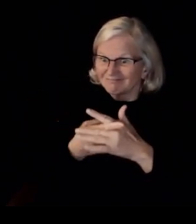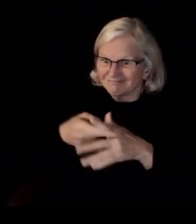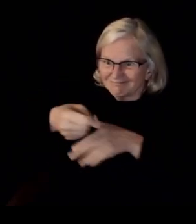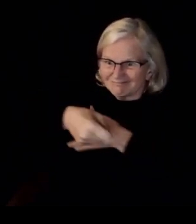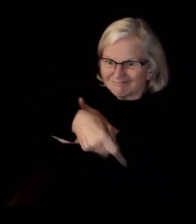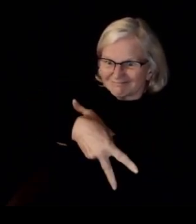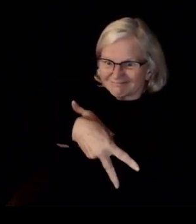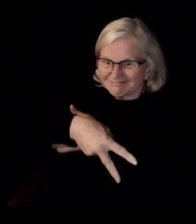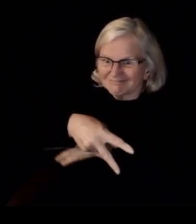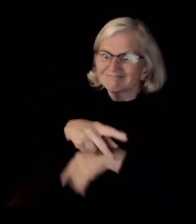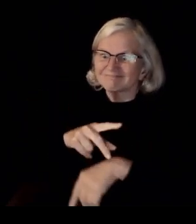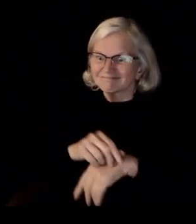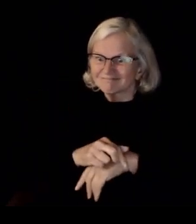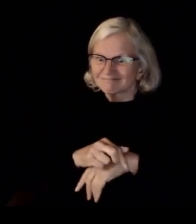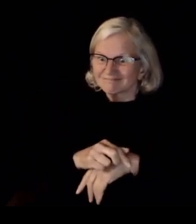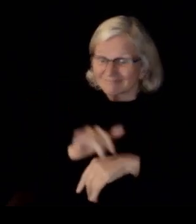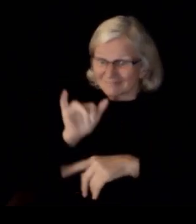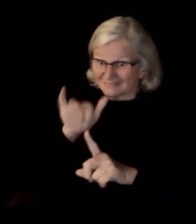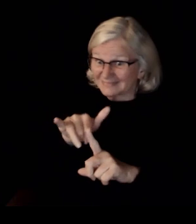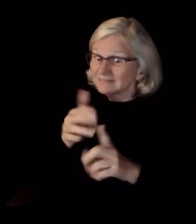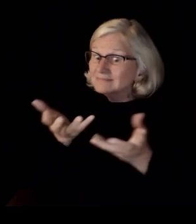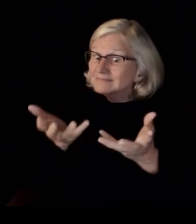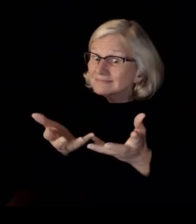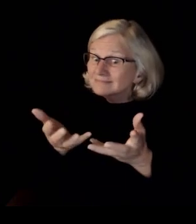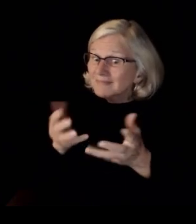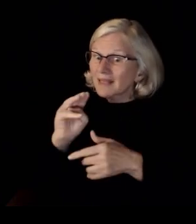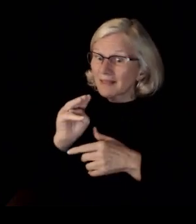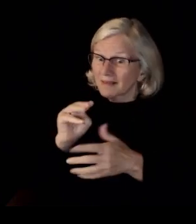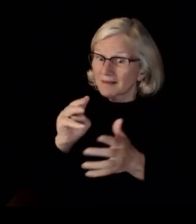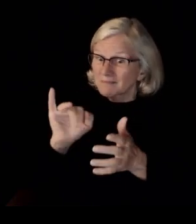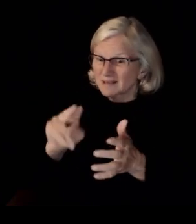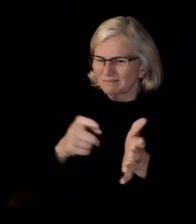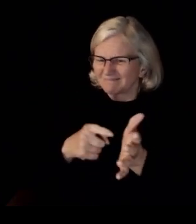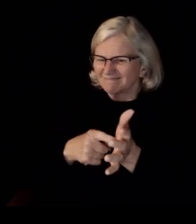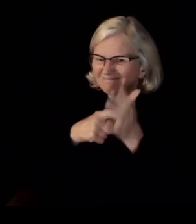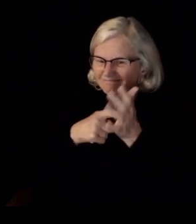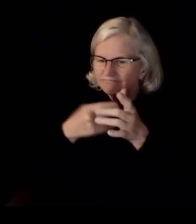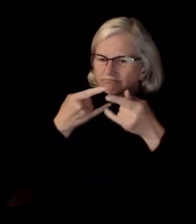must wear a face covering in indoor businesses and indoor public settings. We've understandably